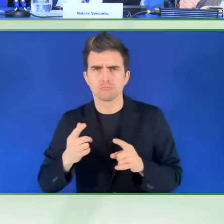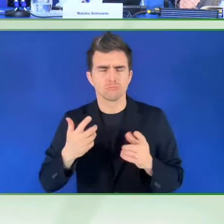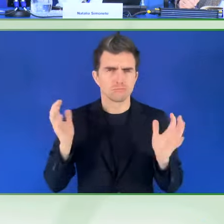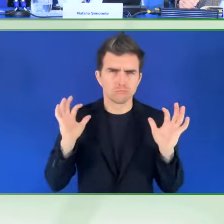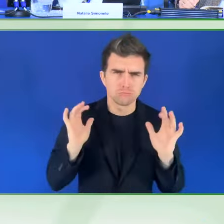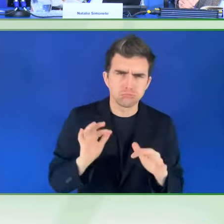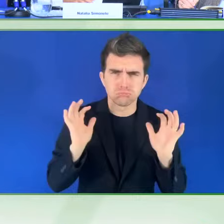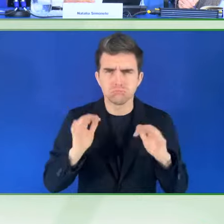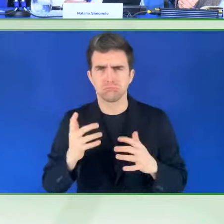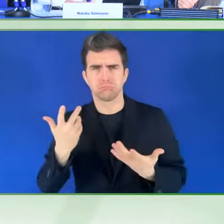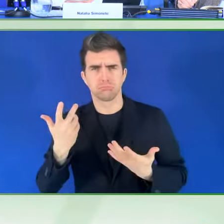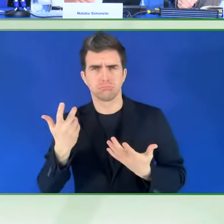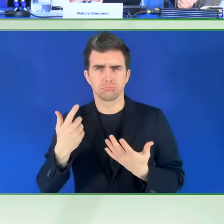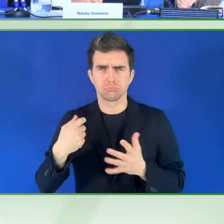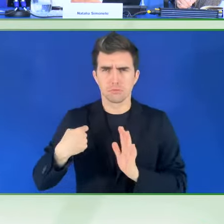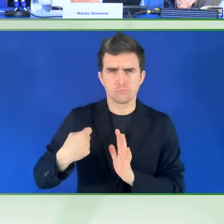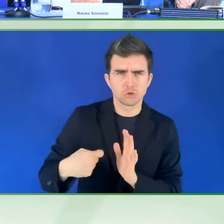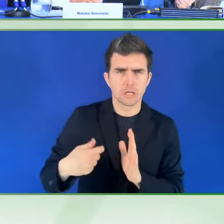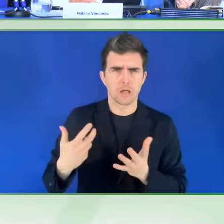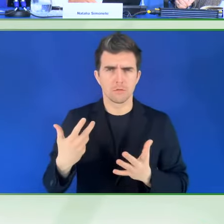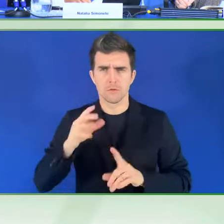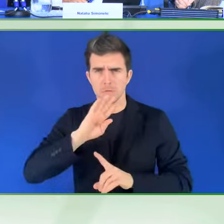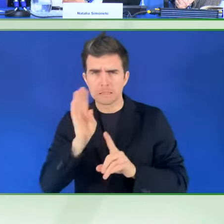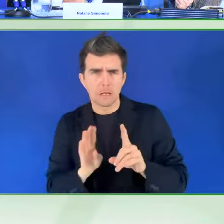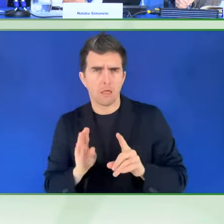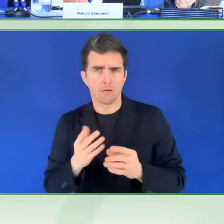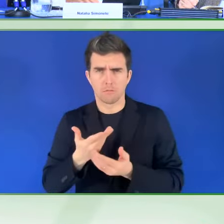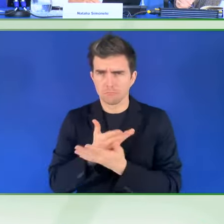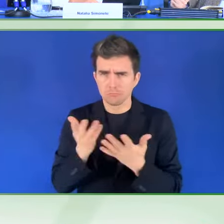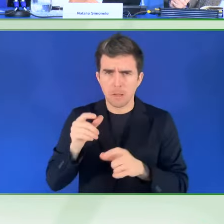Please excuse me, my English.